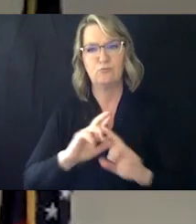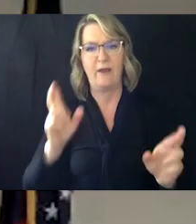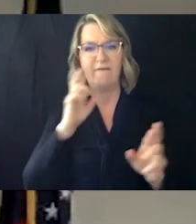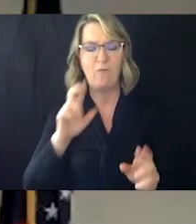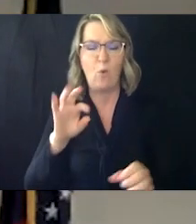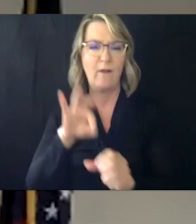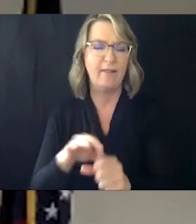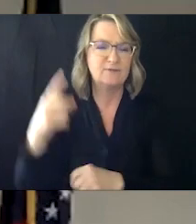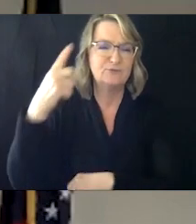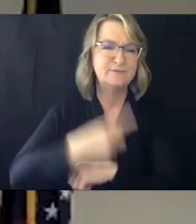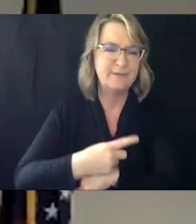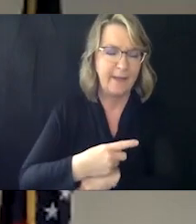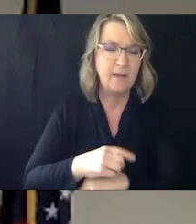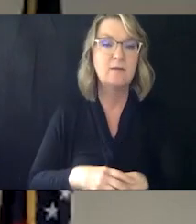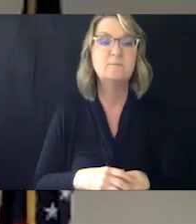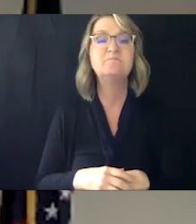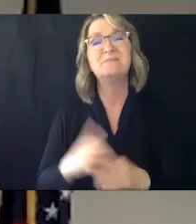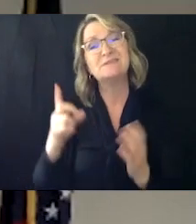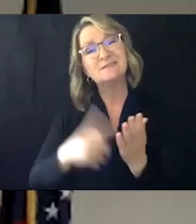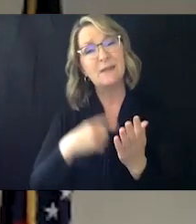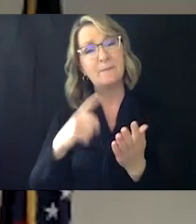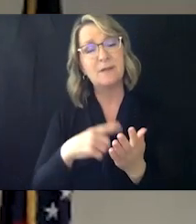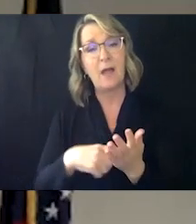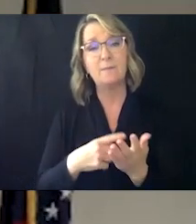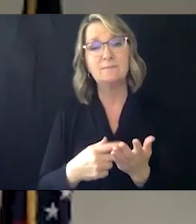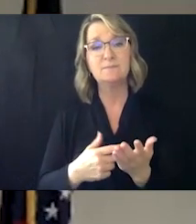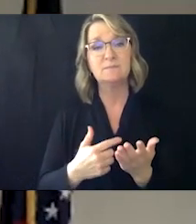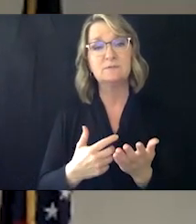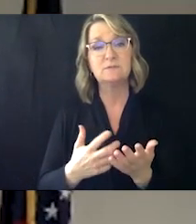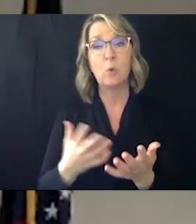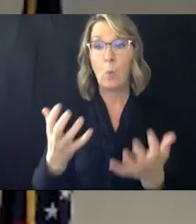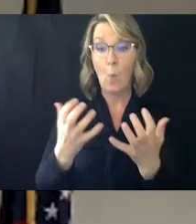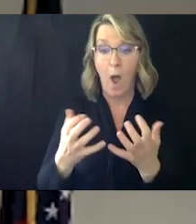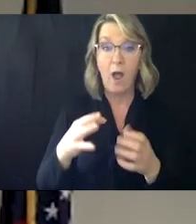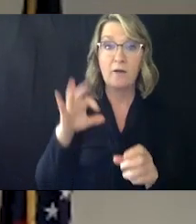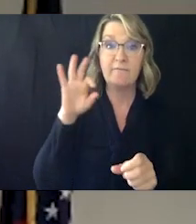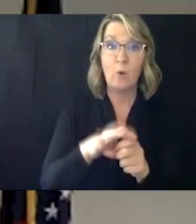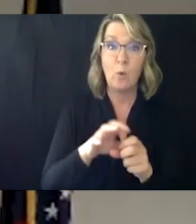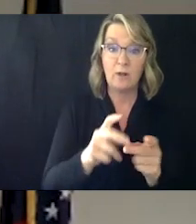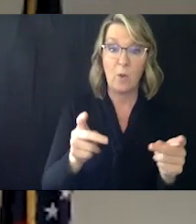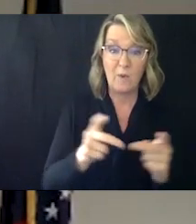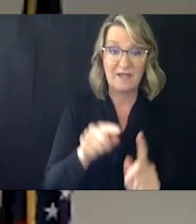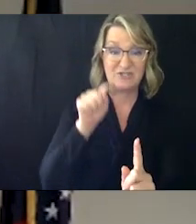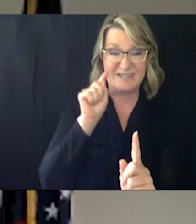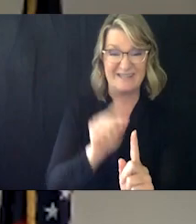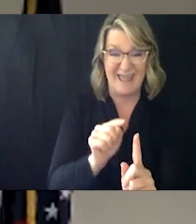there are sometimes um we want to vote in location right in this specific spot we go and we send out